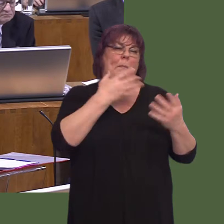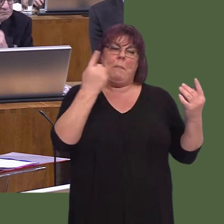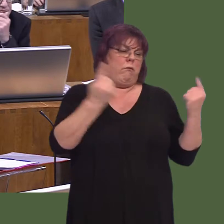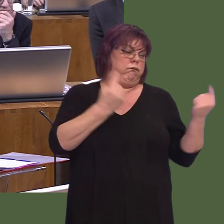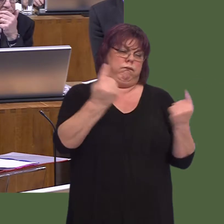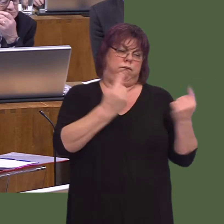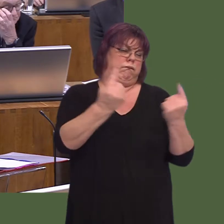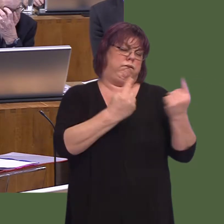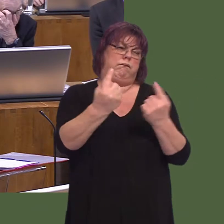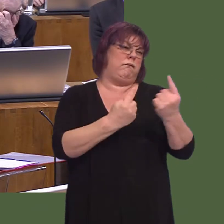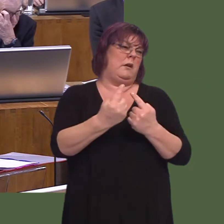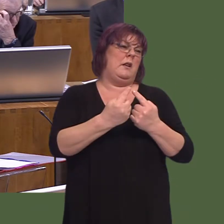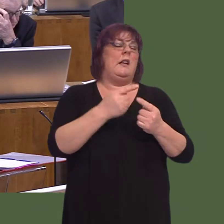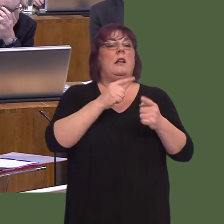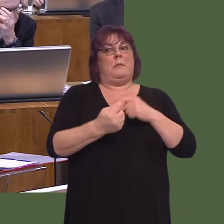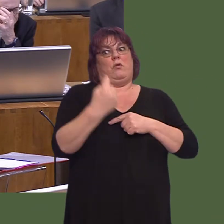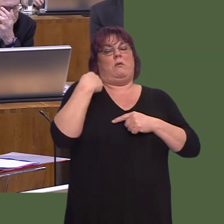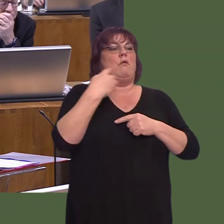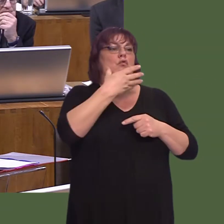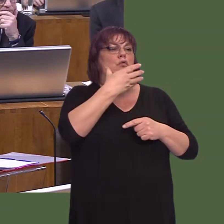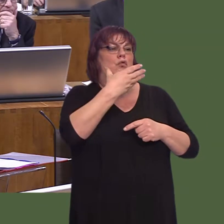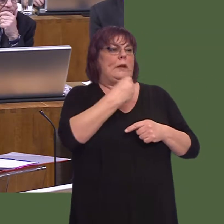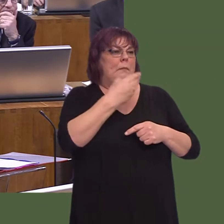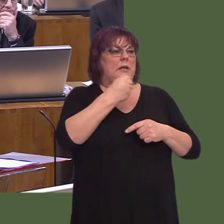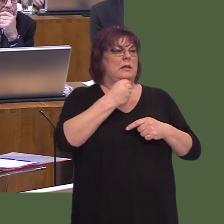demand at certain days in the course of the holiday period.